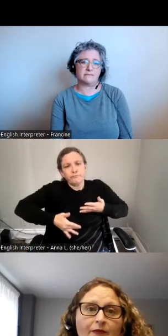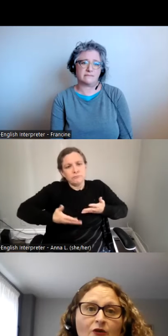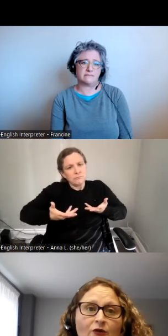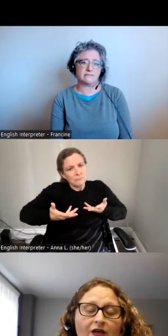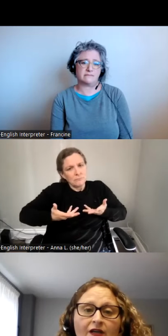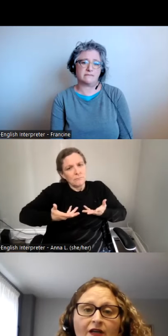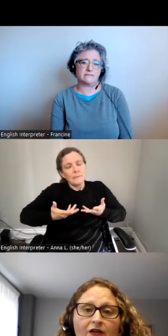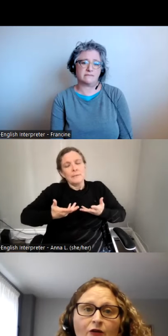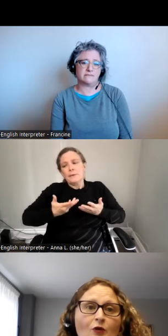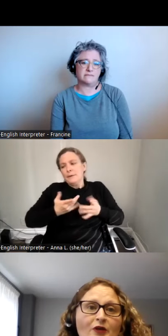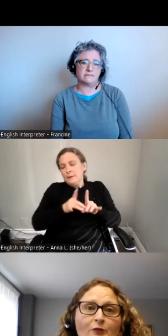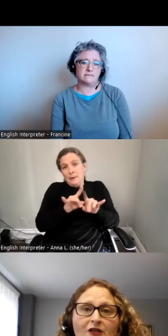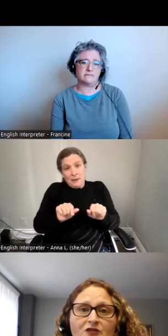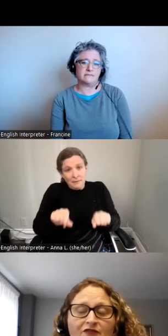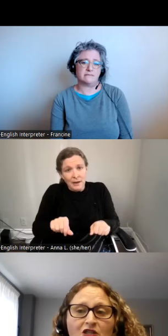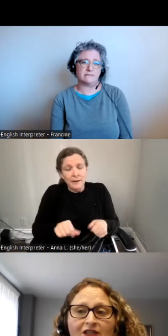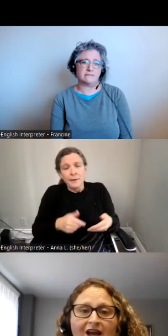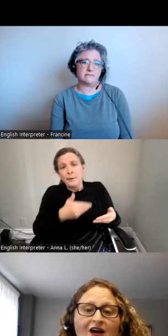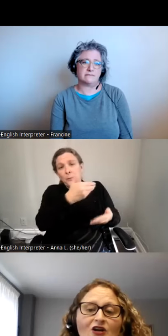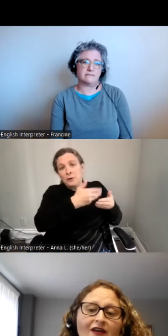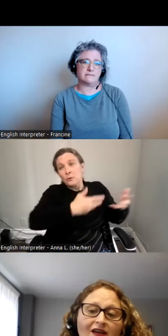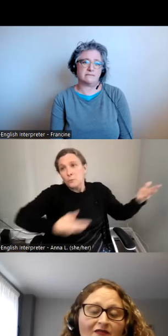drink. It doesn't matter if it's Popsicles or water or